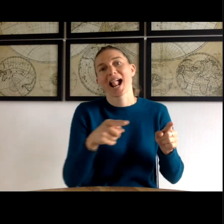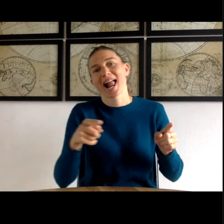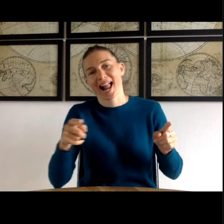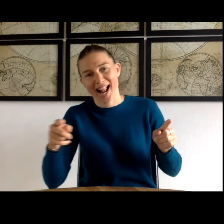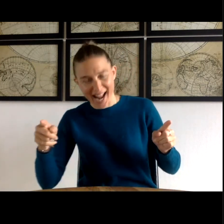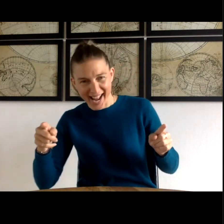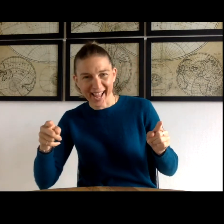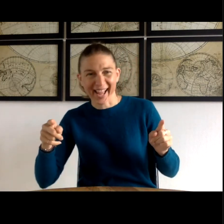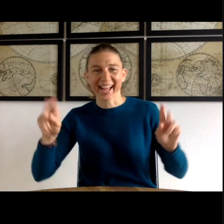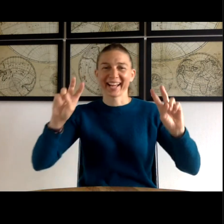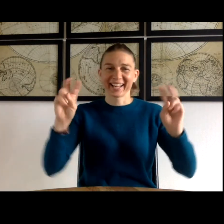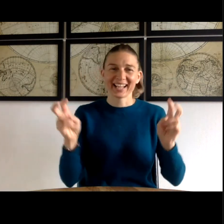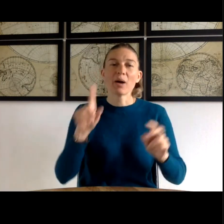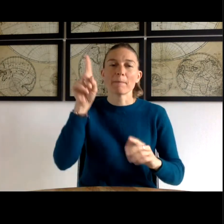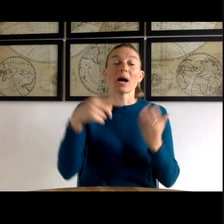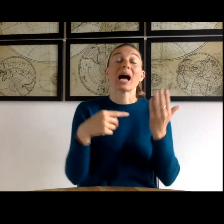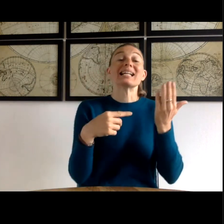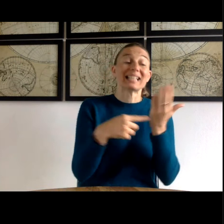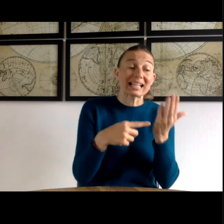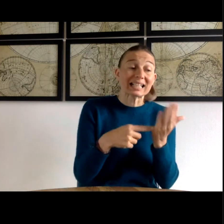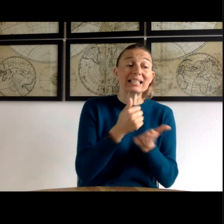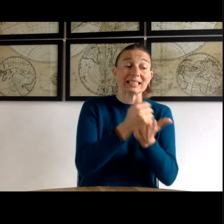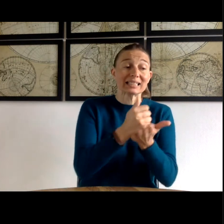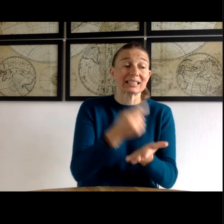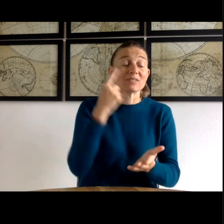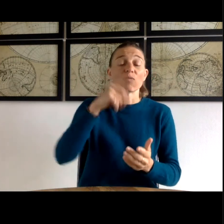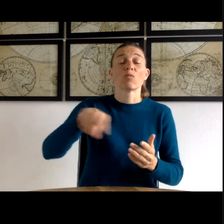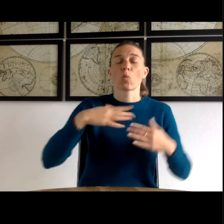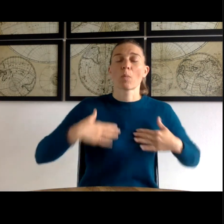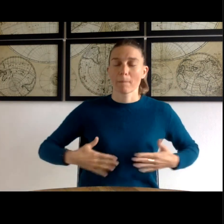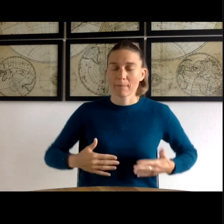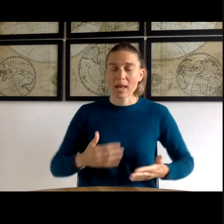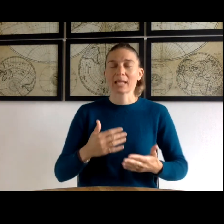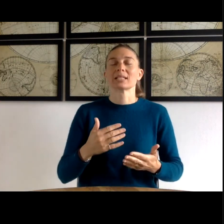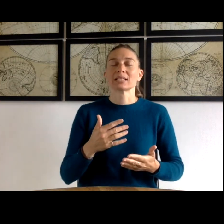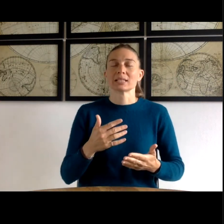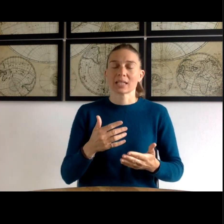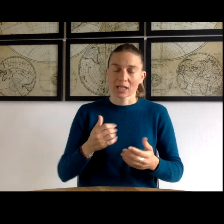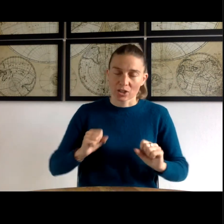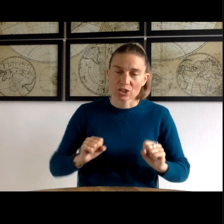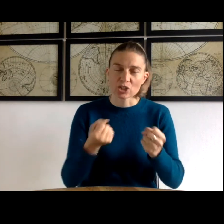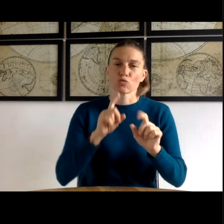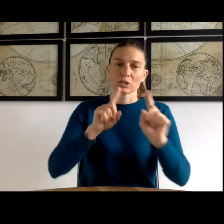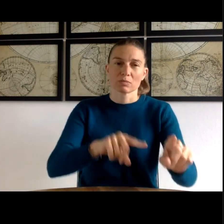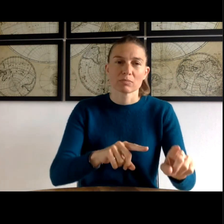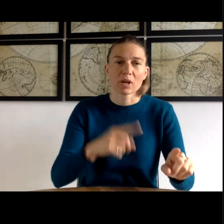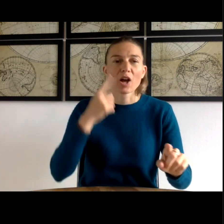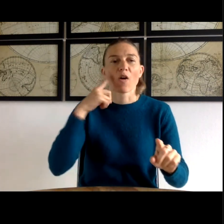Technical Assistance in Humanitarian Response Ensuring Available International Volunteering